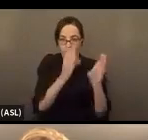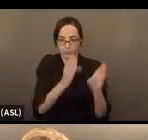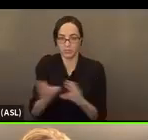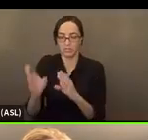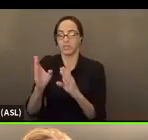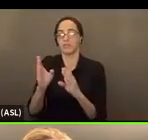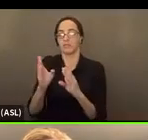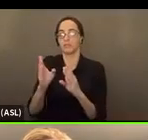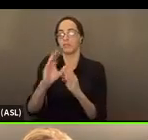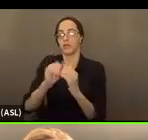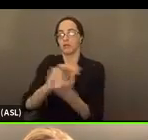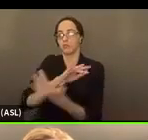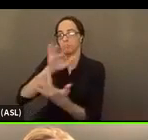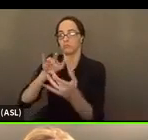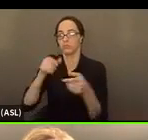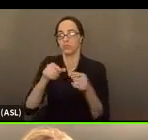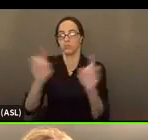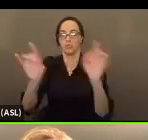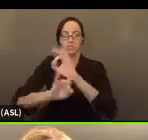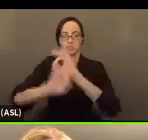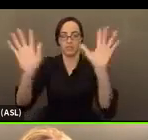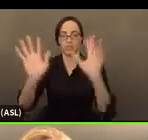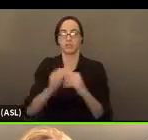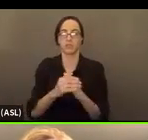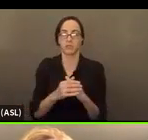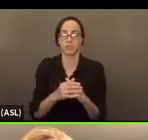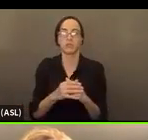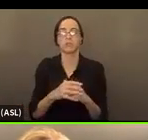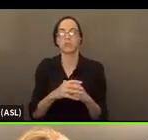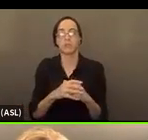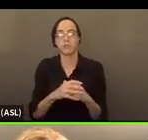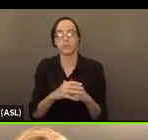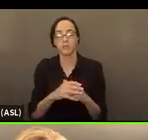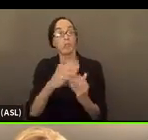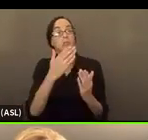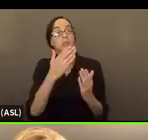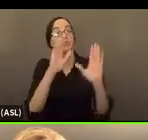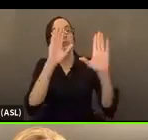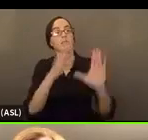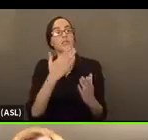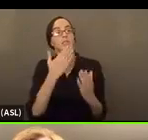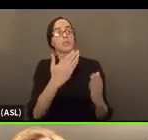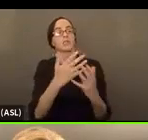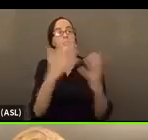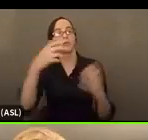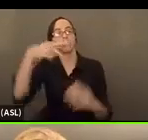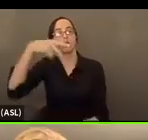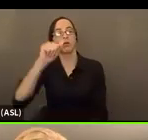okay great thanks so much paul um we're going to go ahead now and move on to michael humphrey